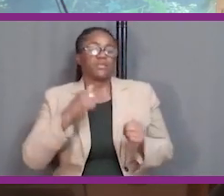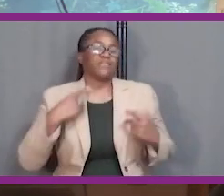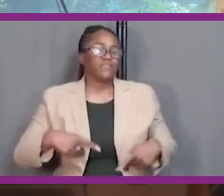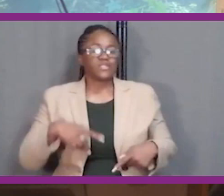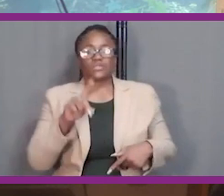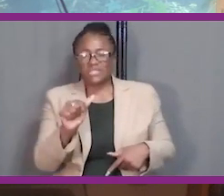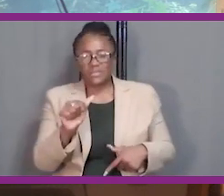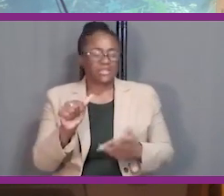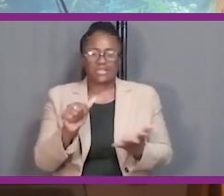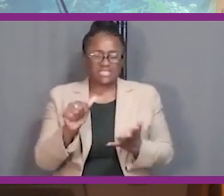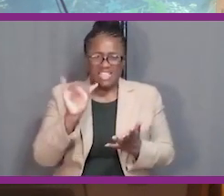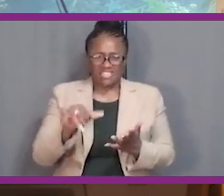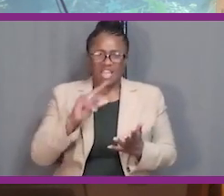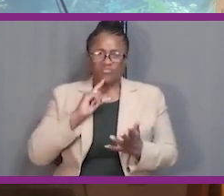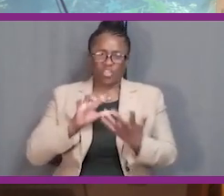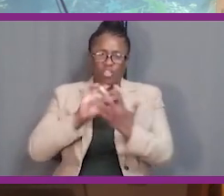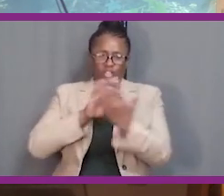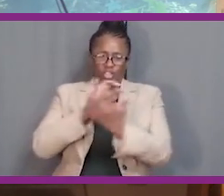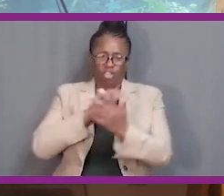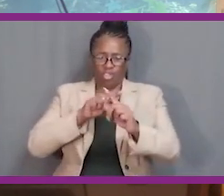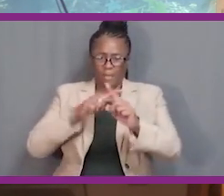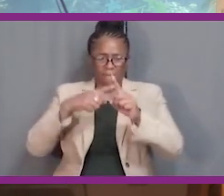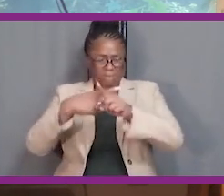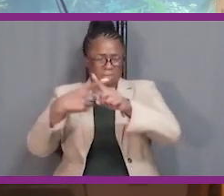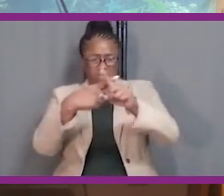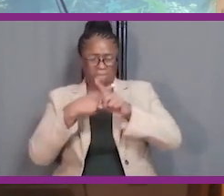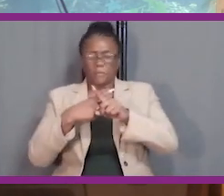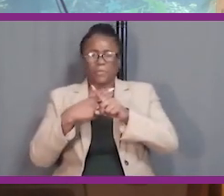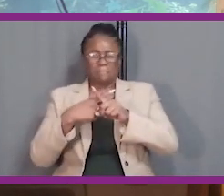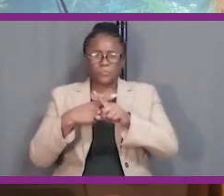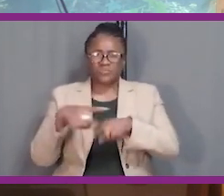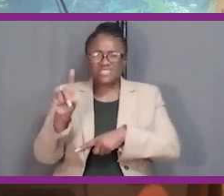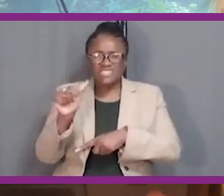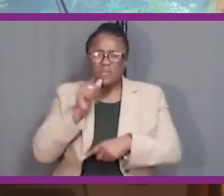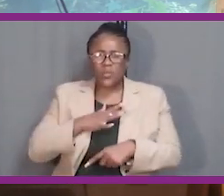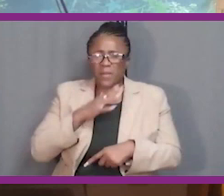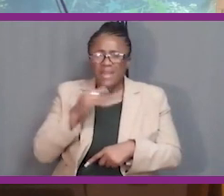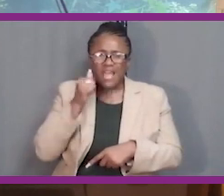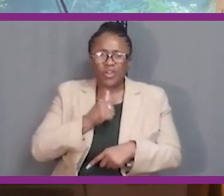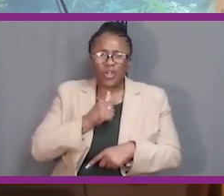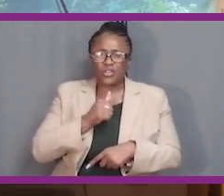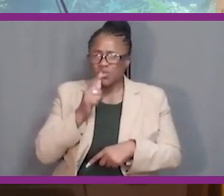and girls and others who identify in different ways are realizing that the power is going to